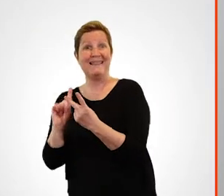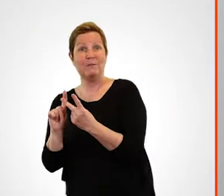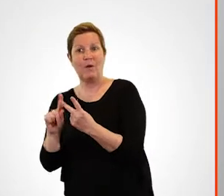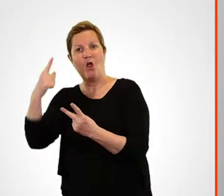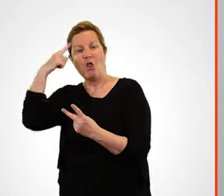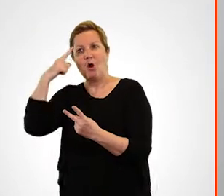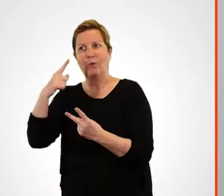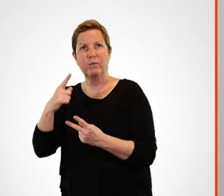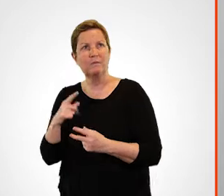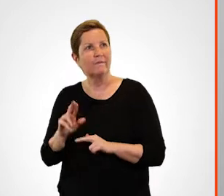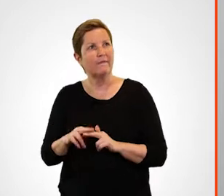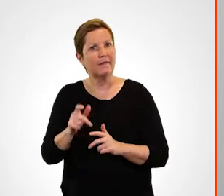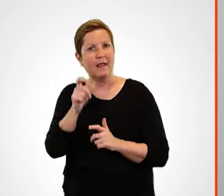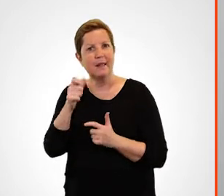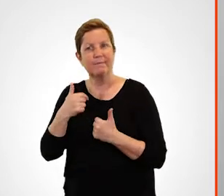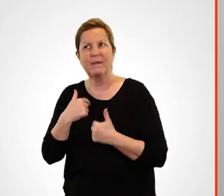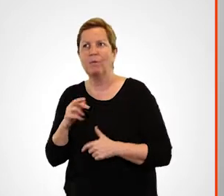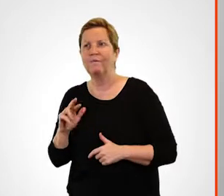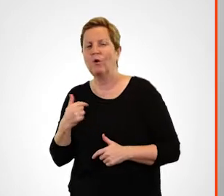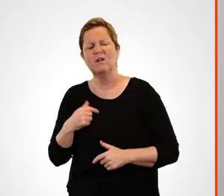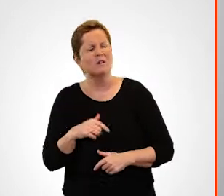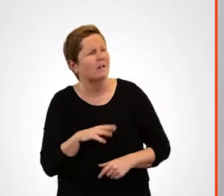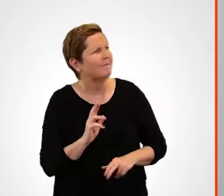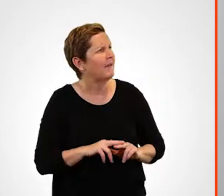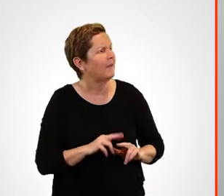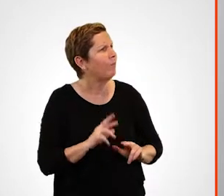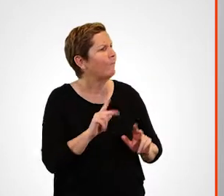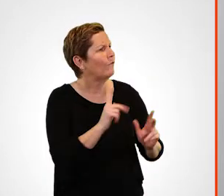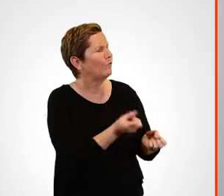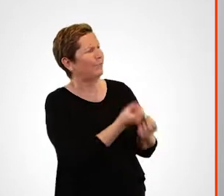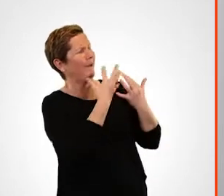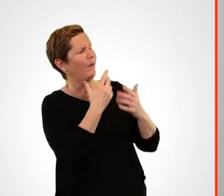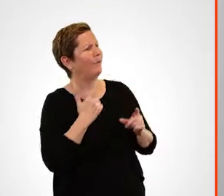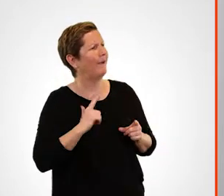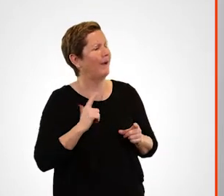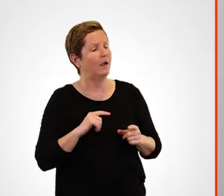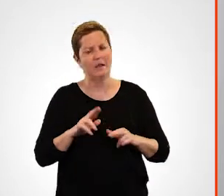he yelled at her and so she went to him and she said, "Daddy mad at me?" And he said,